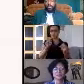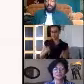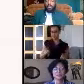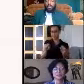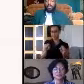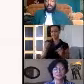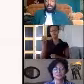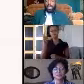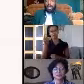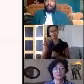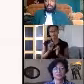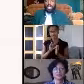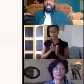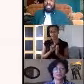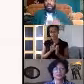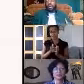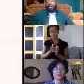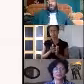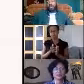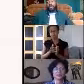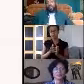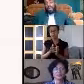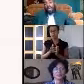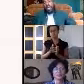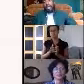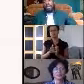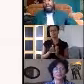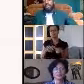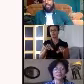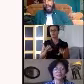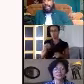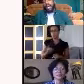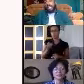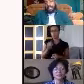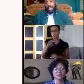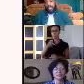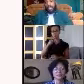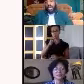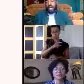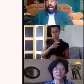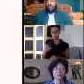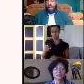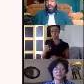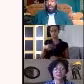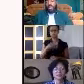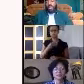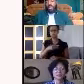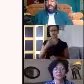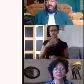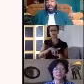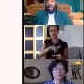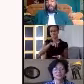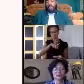folks to actually step out of said room and create that space, rather than it's just more